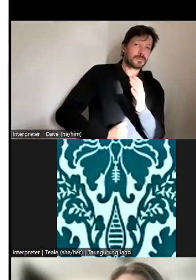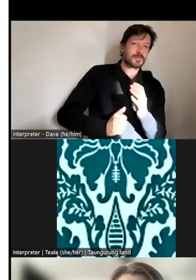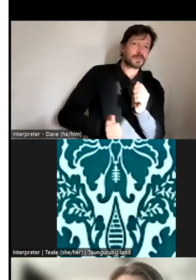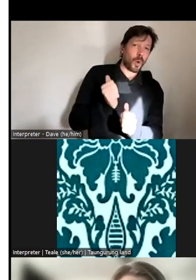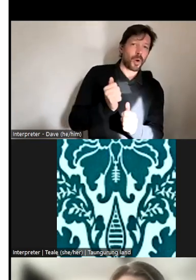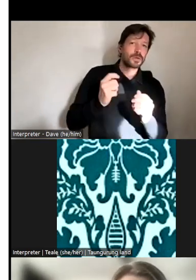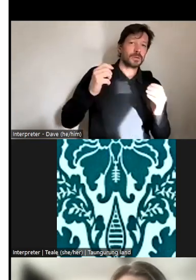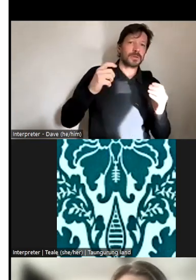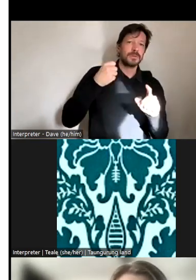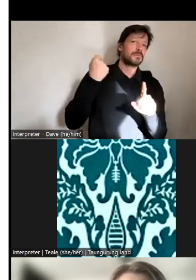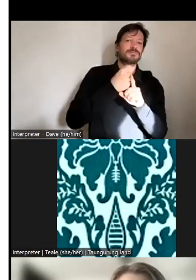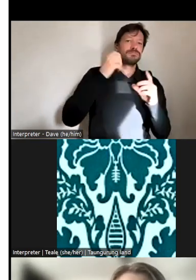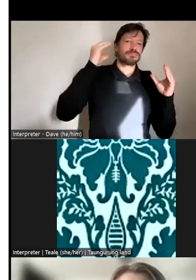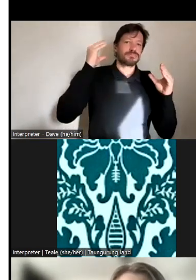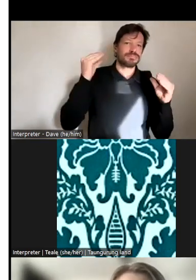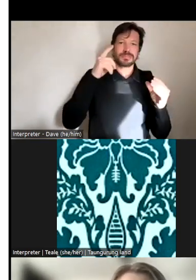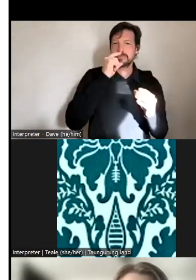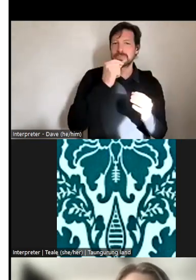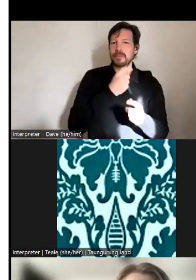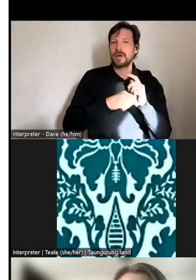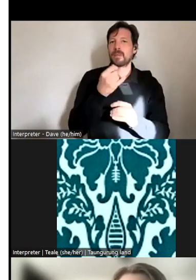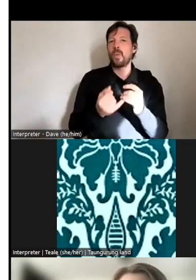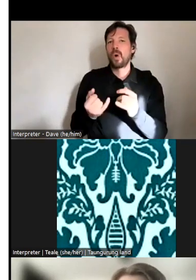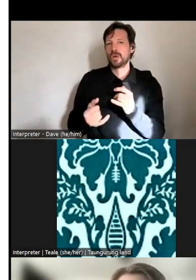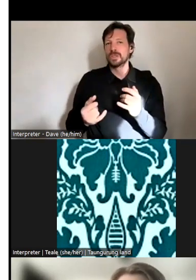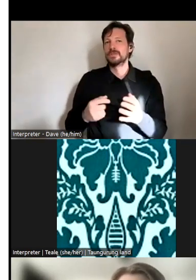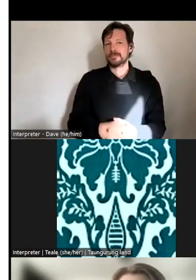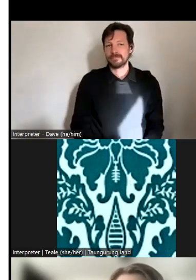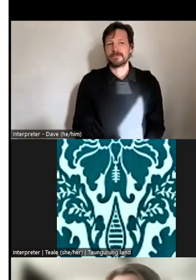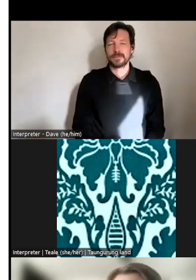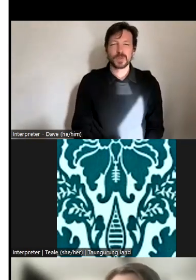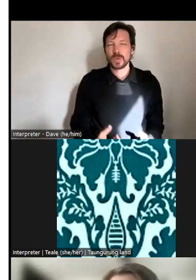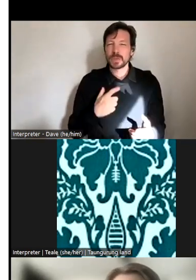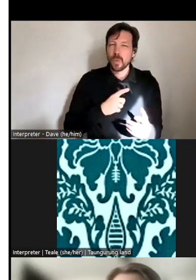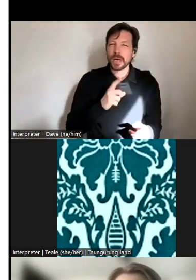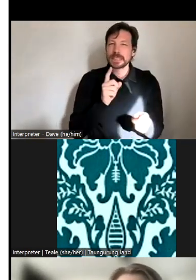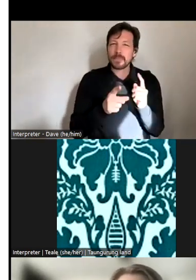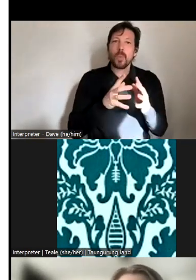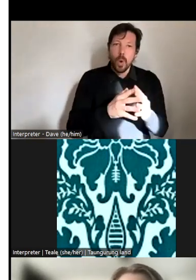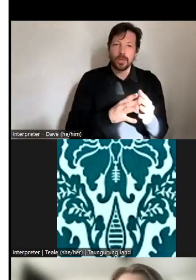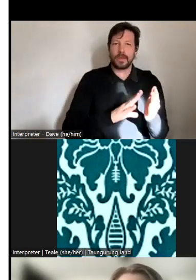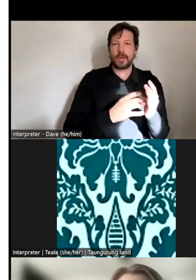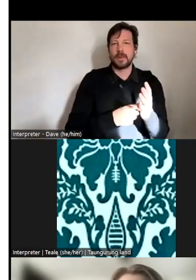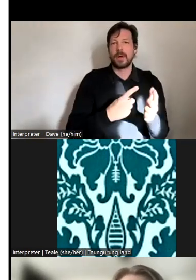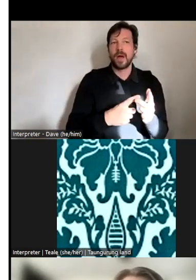with head trauma. So that's why it's good to have an MRI at some point. But obviously, in little kids,